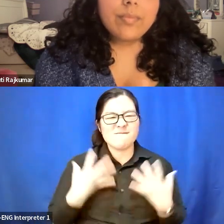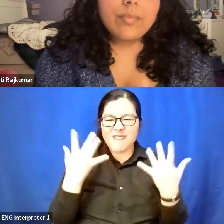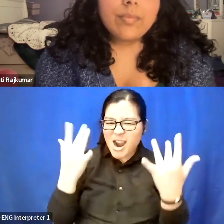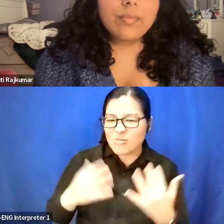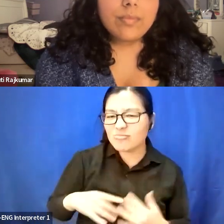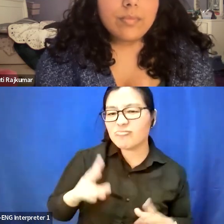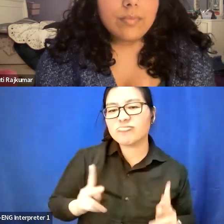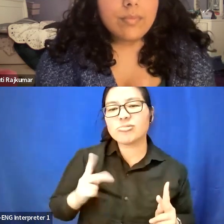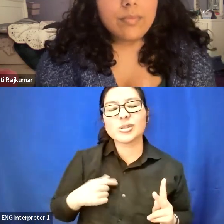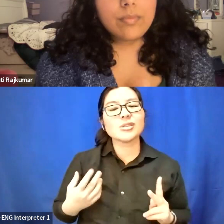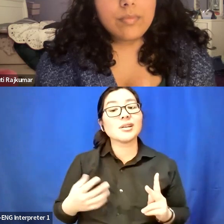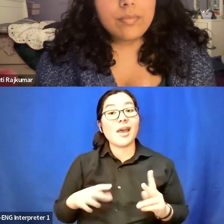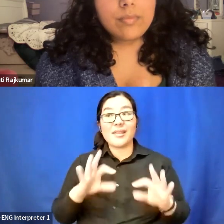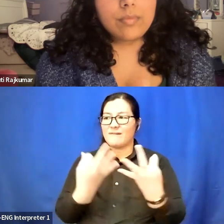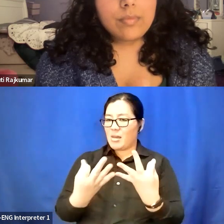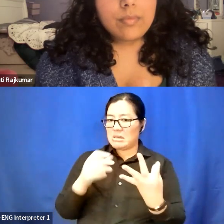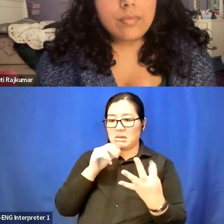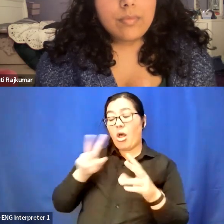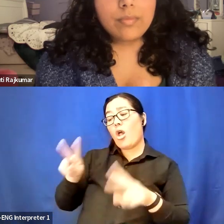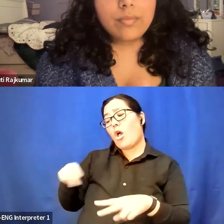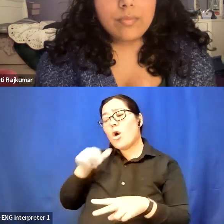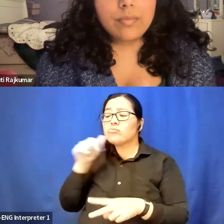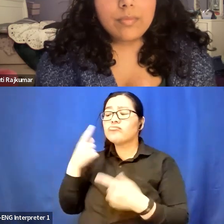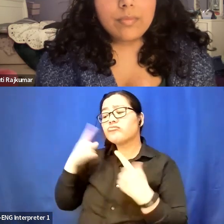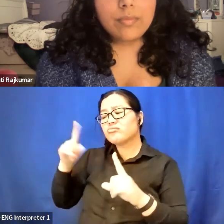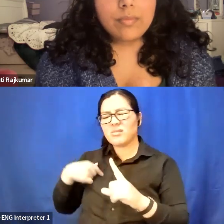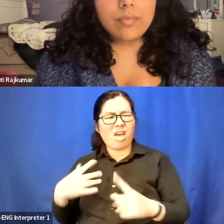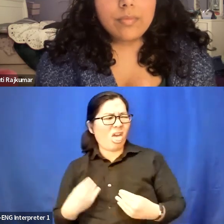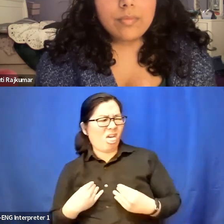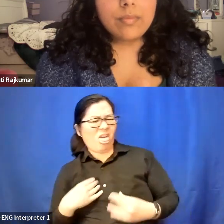around me didn't think I could succeed really gave me like this chip on my shoulder.